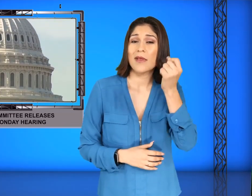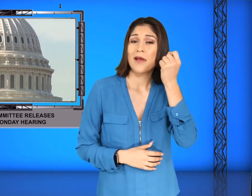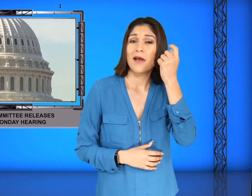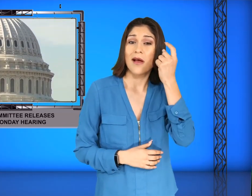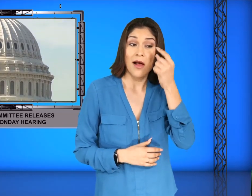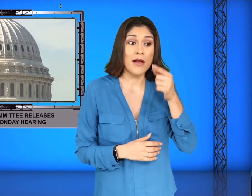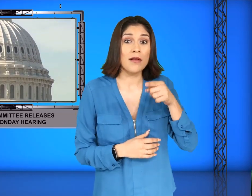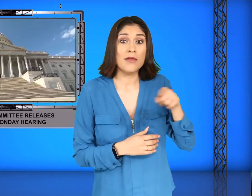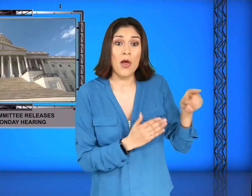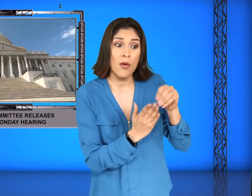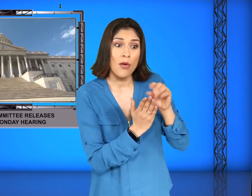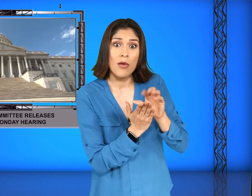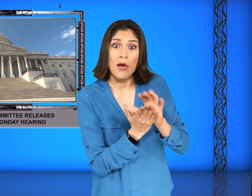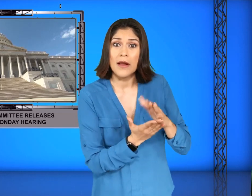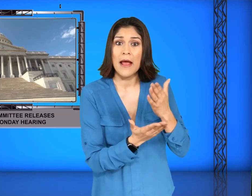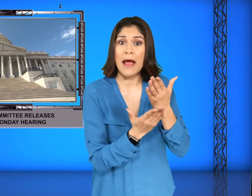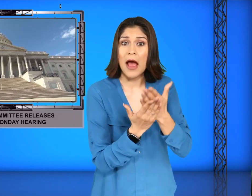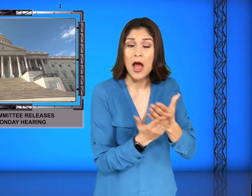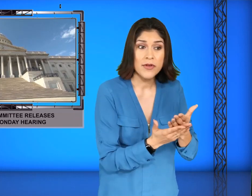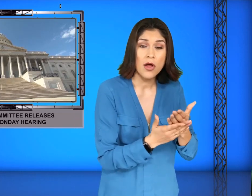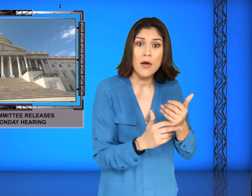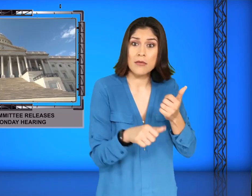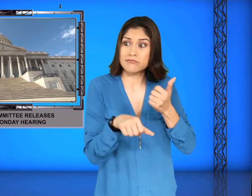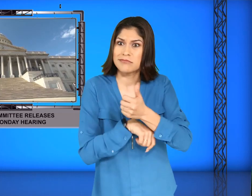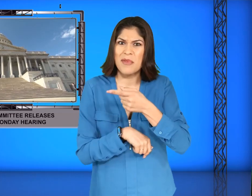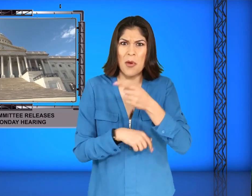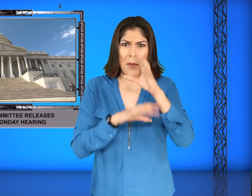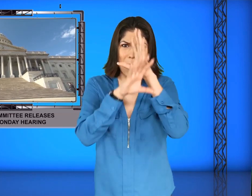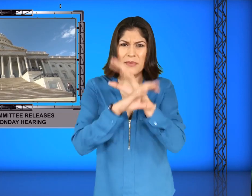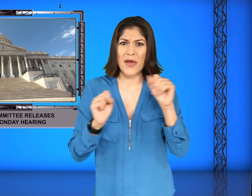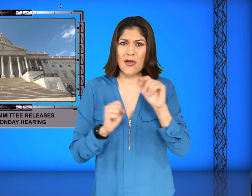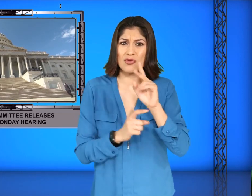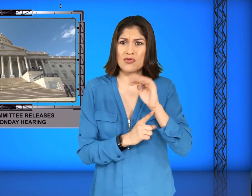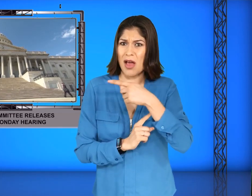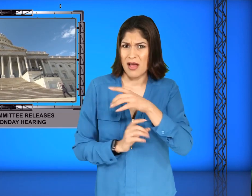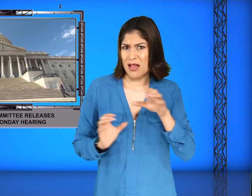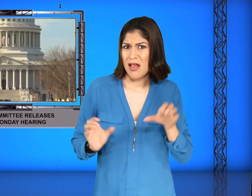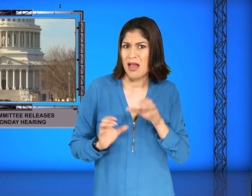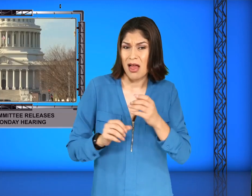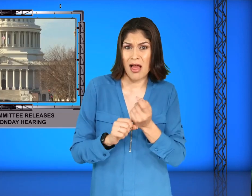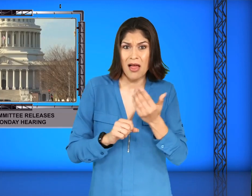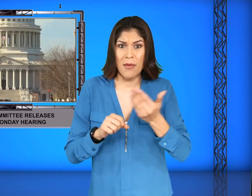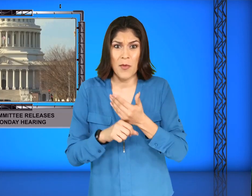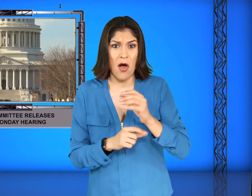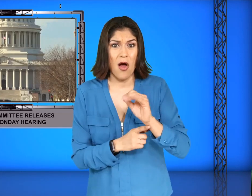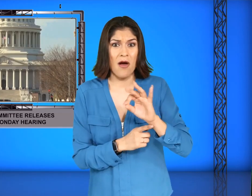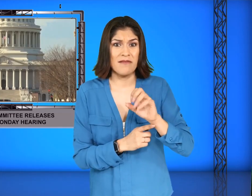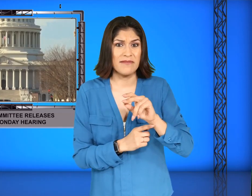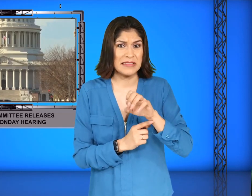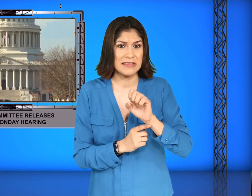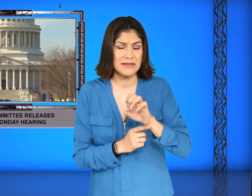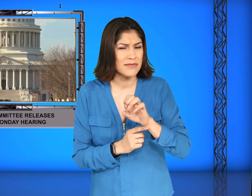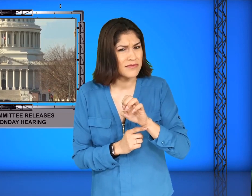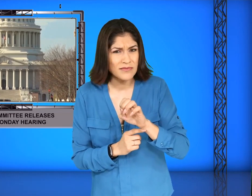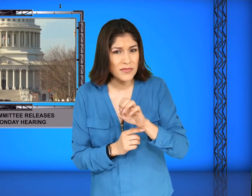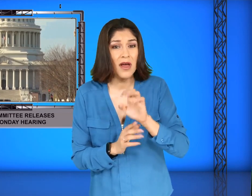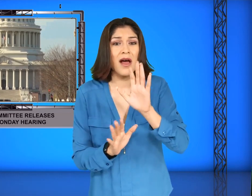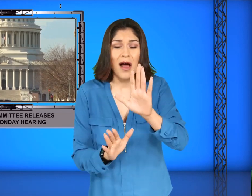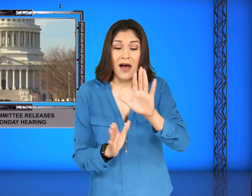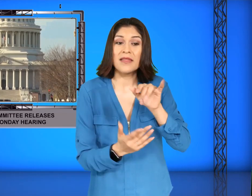However the document does not accuse President Trump of committing impeachable offenses.